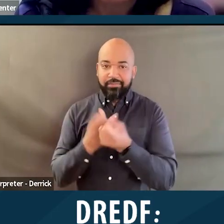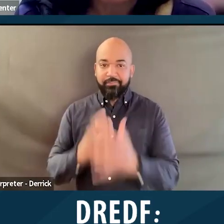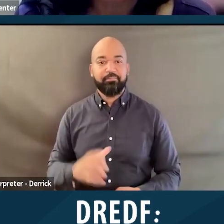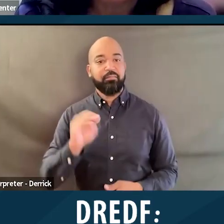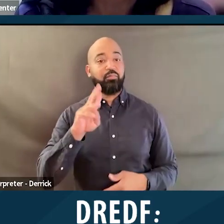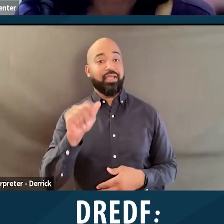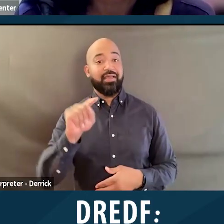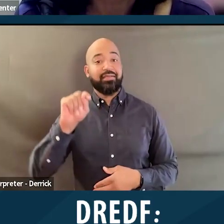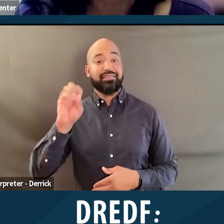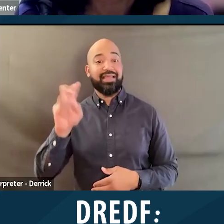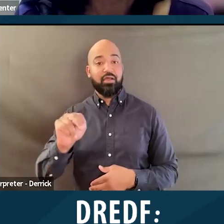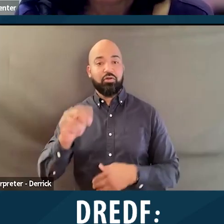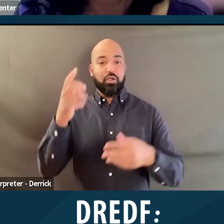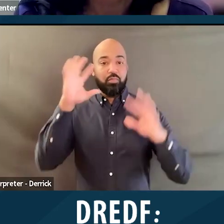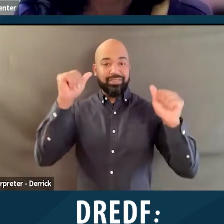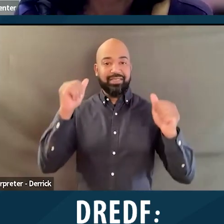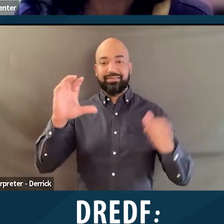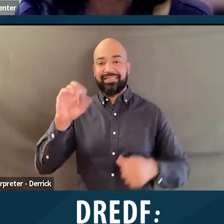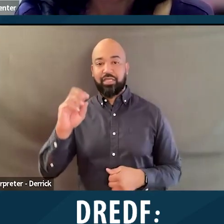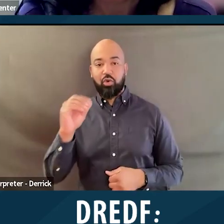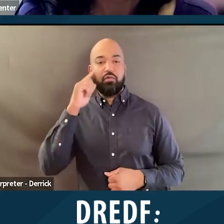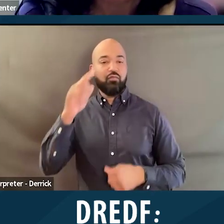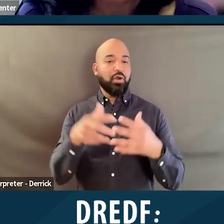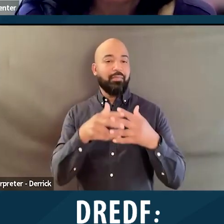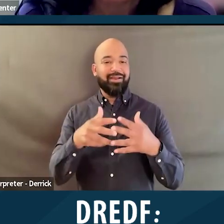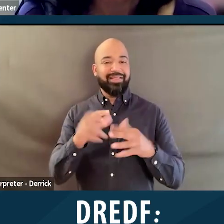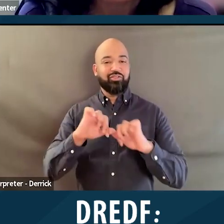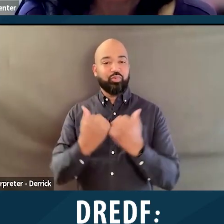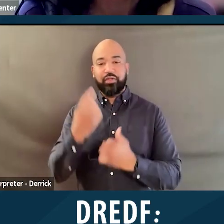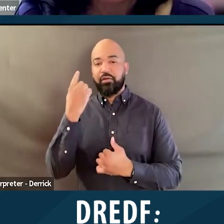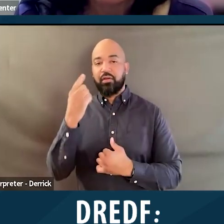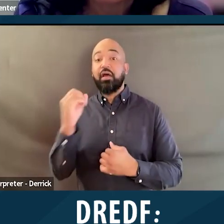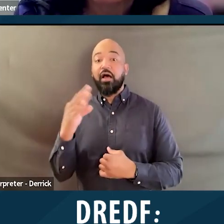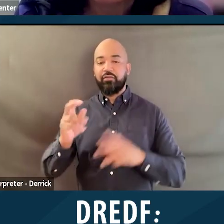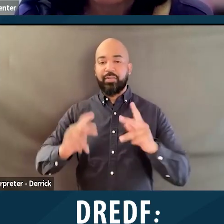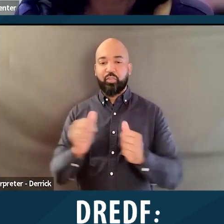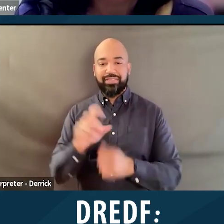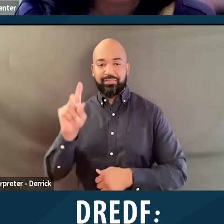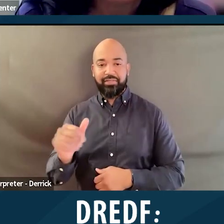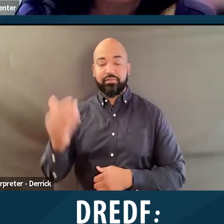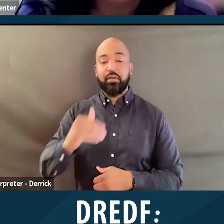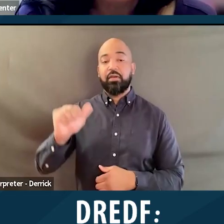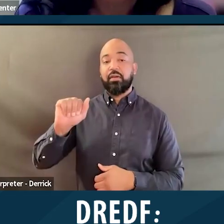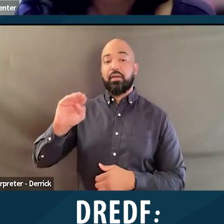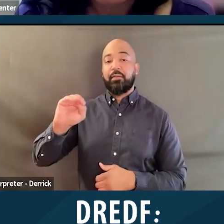past president Texas Advocates and a life‑long self‑advocate and activist.